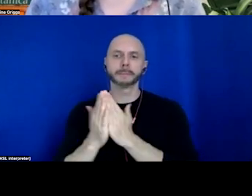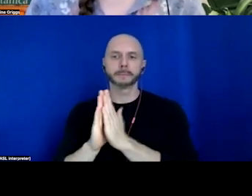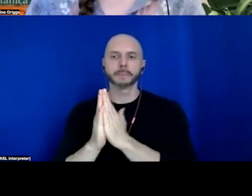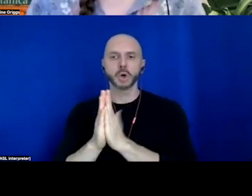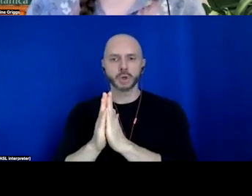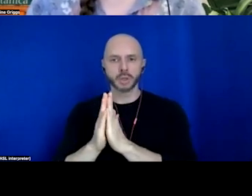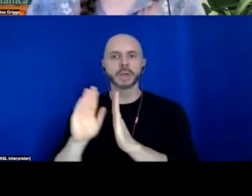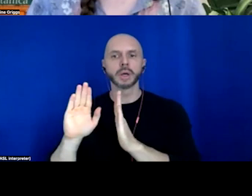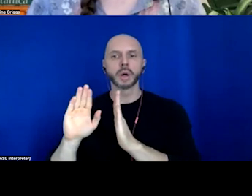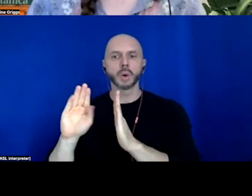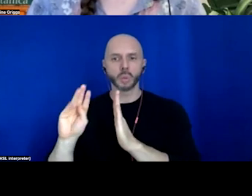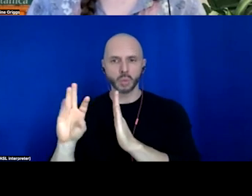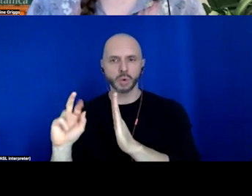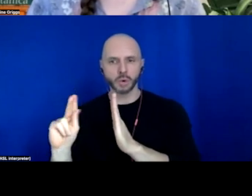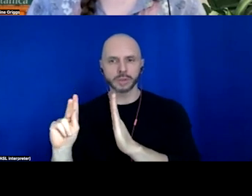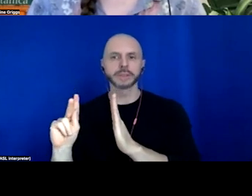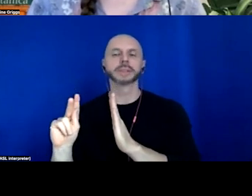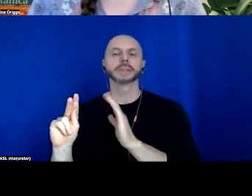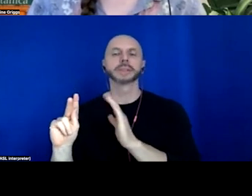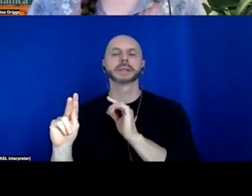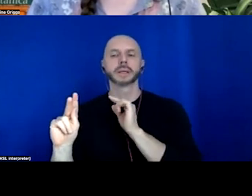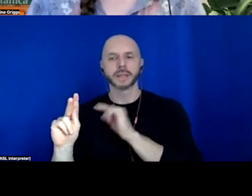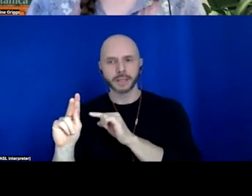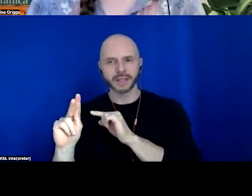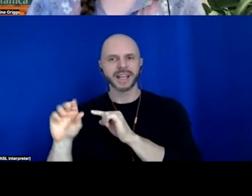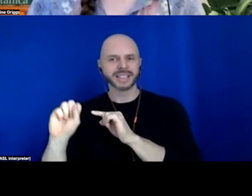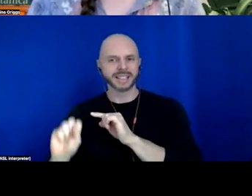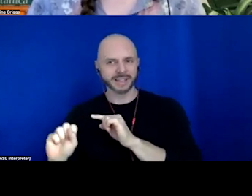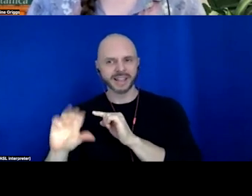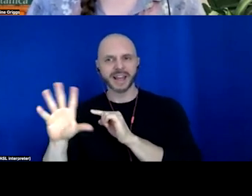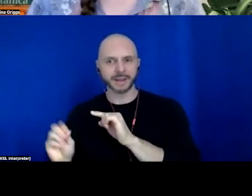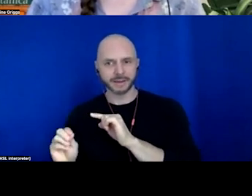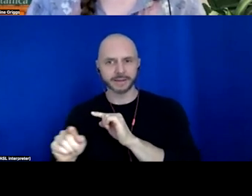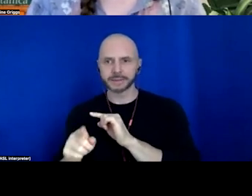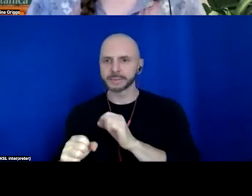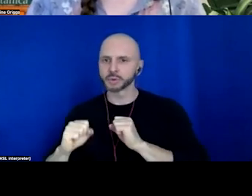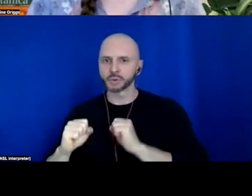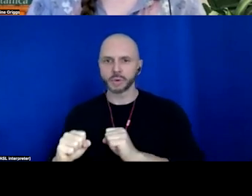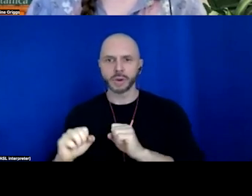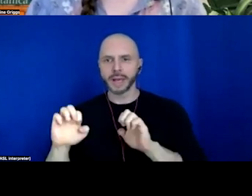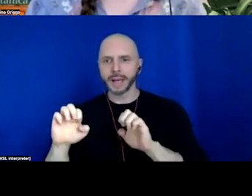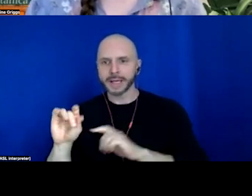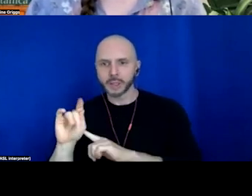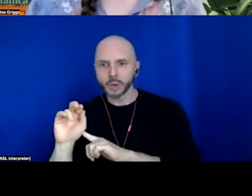has a strong background in content development, editorial management, and digital product